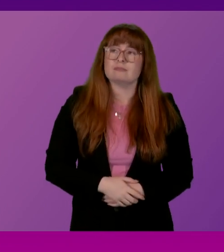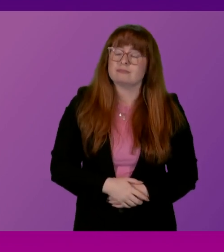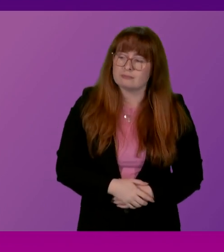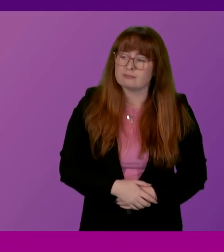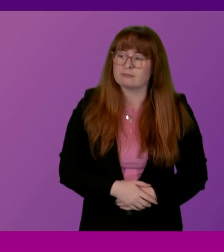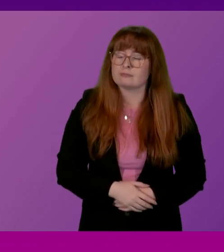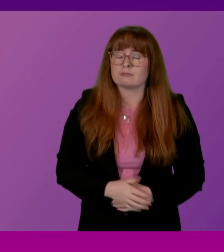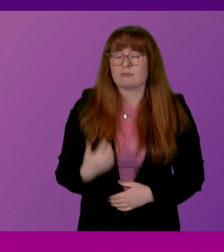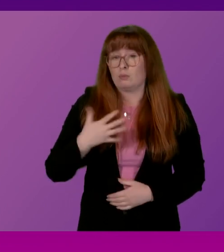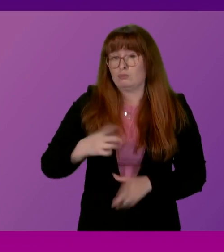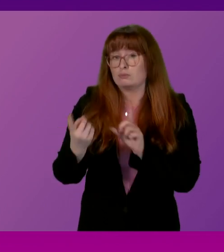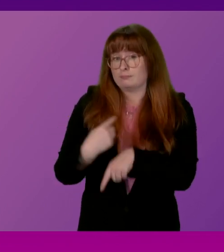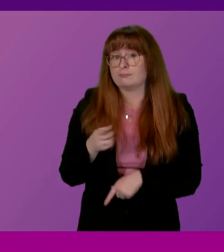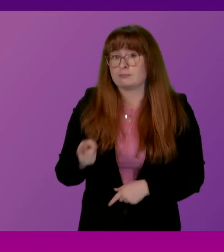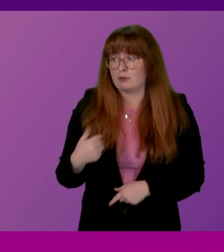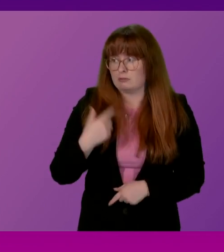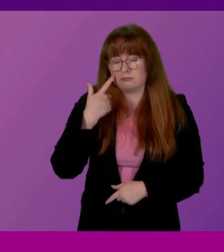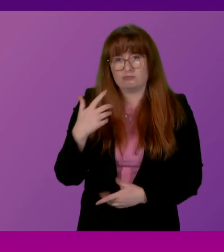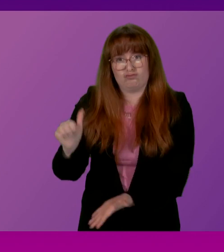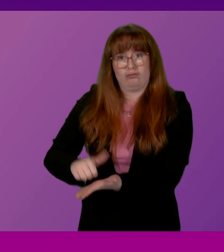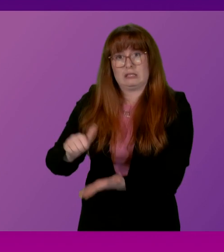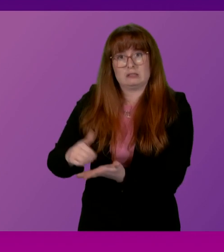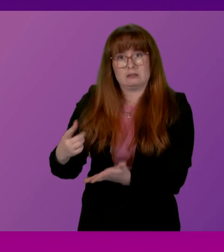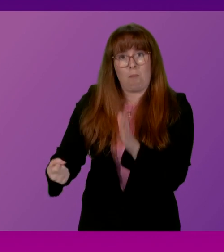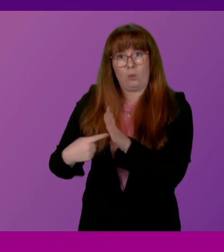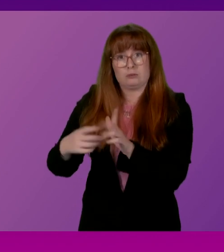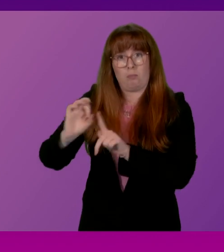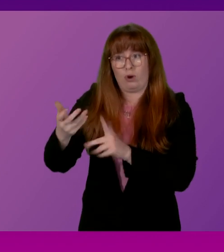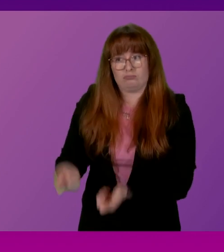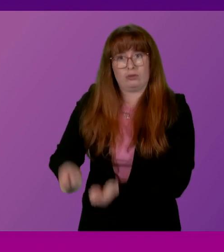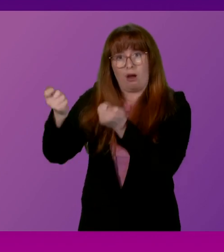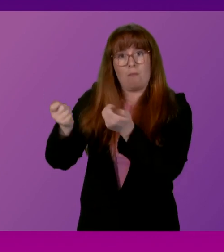Tess White is right to raise the challenges around those two projects.